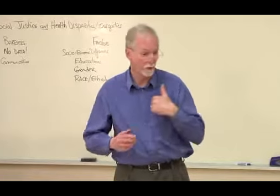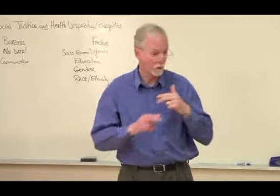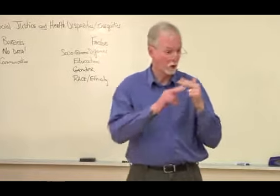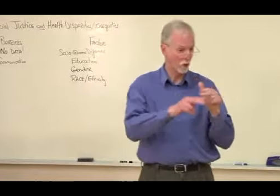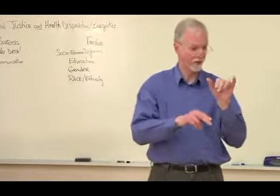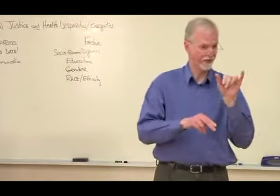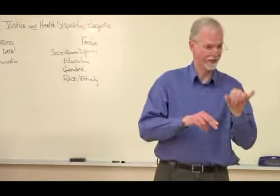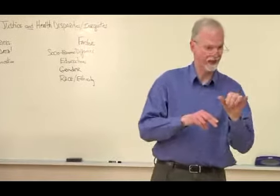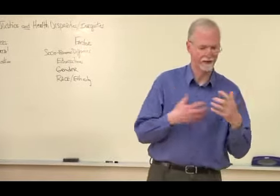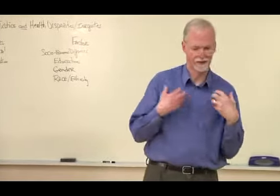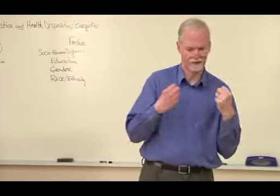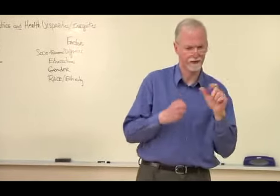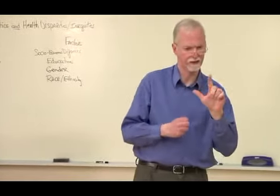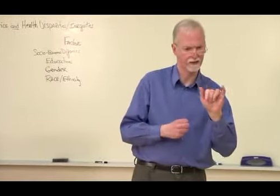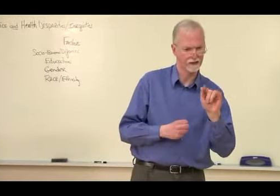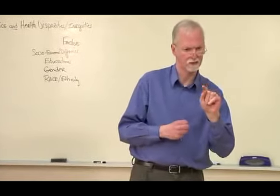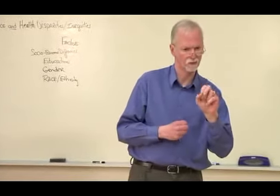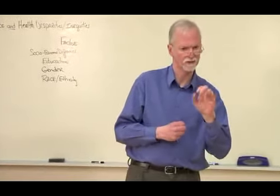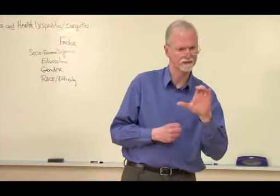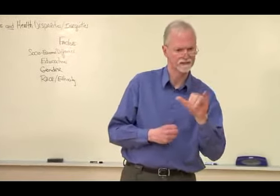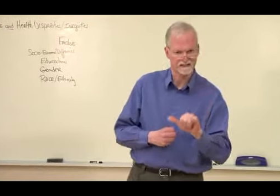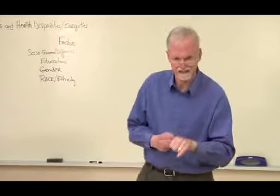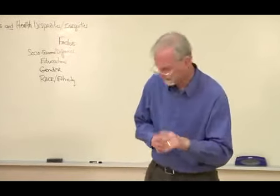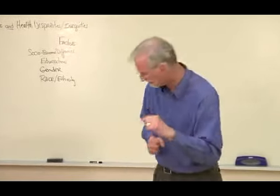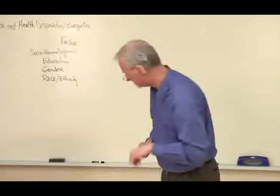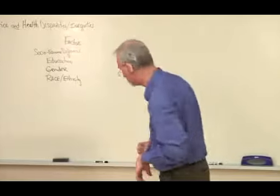We call that health literacy.